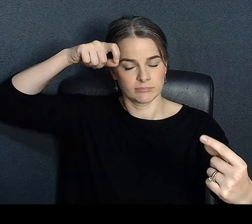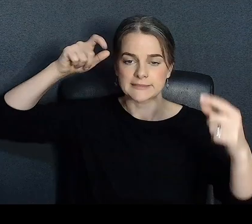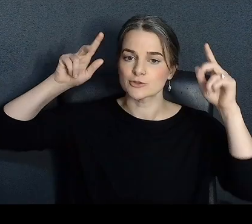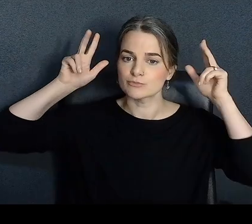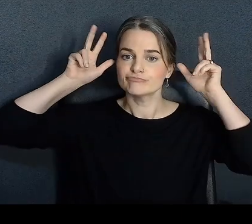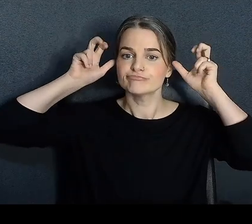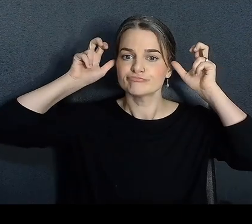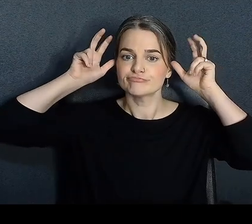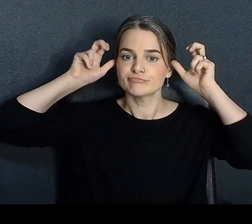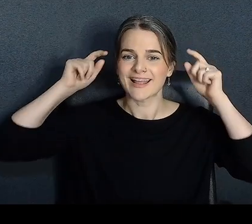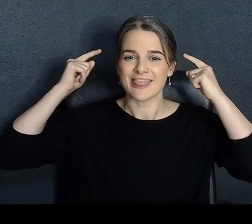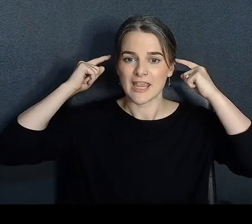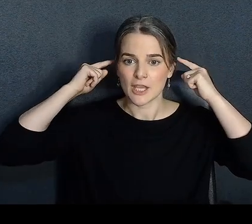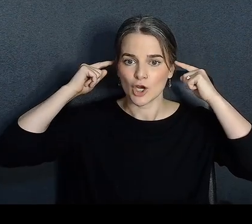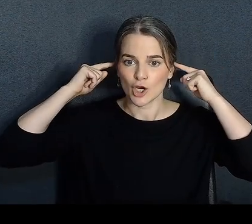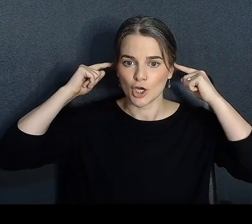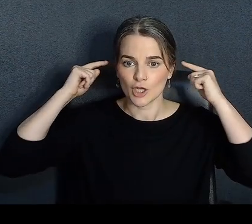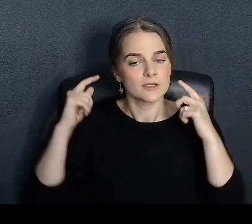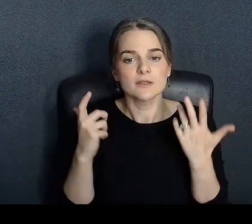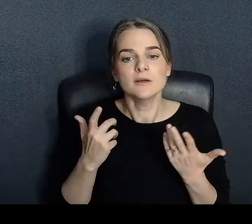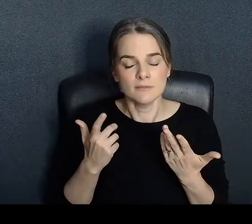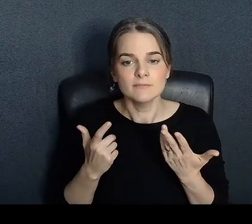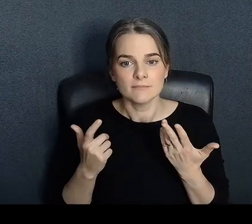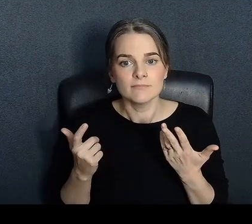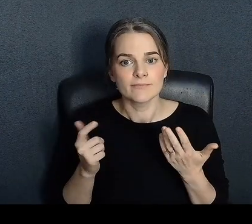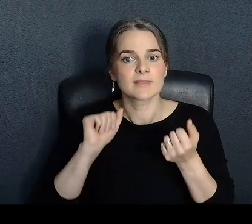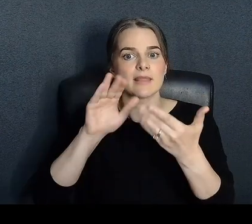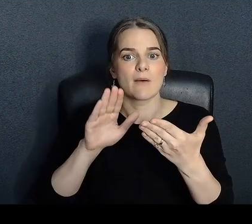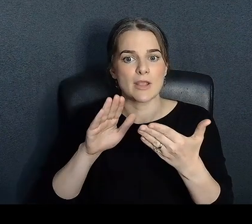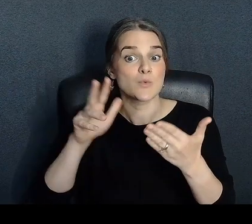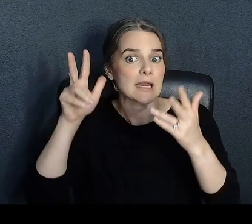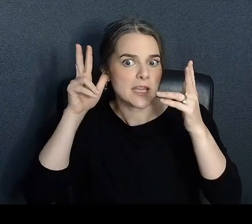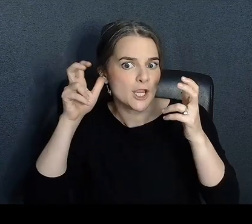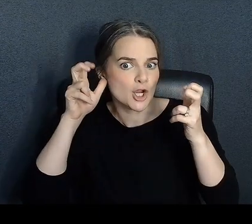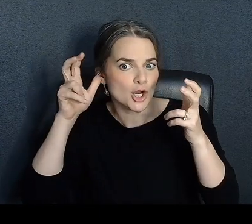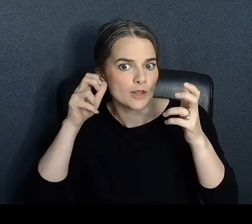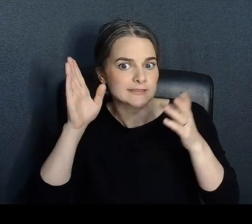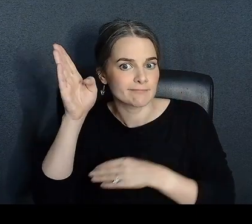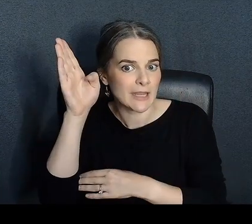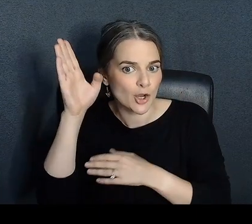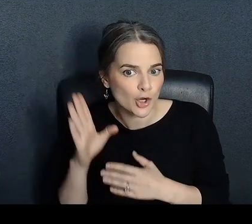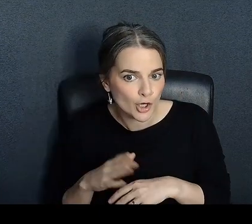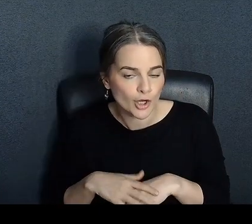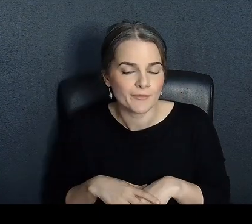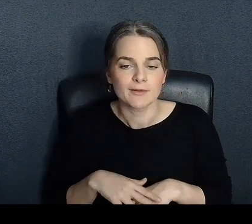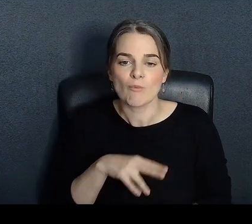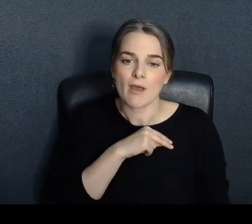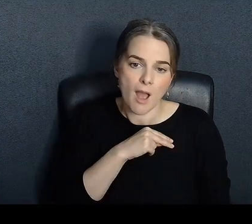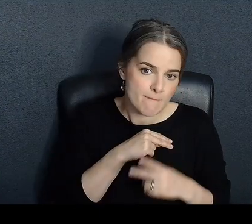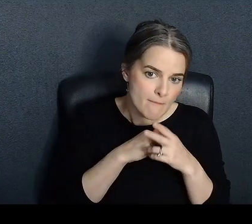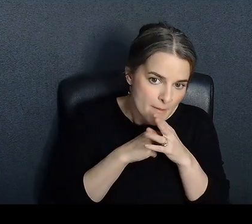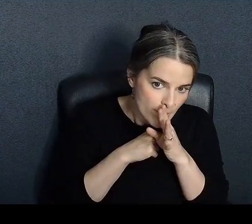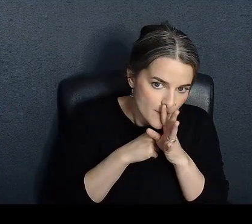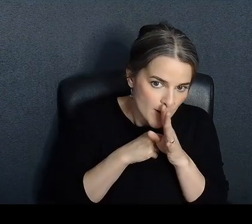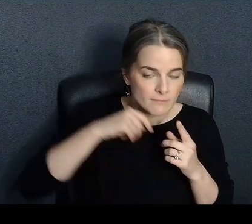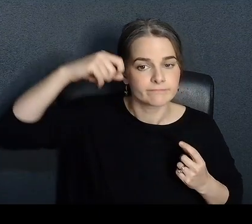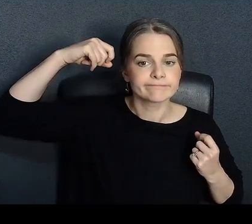So that way you can hear the speaker or the television.